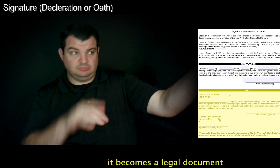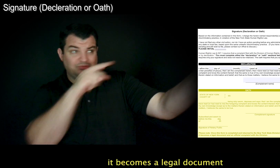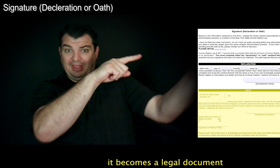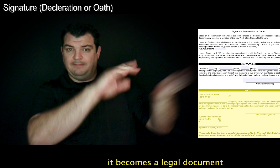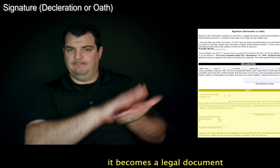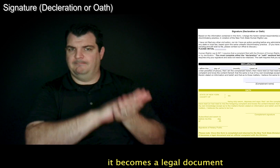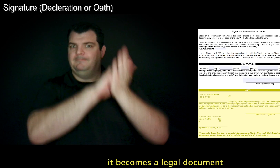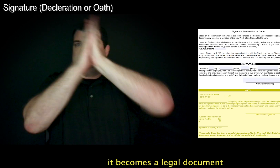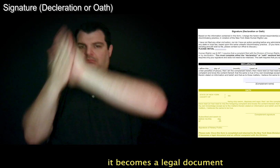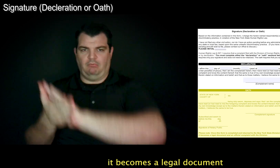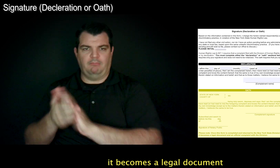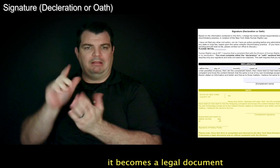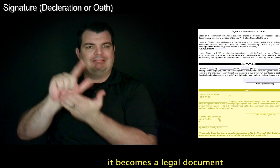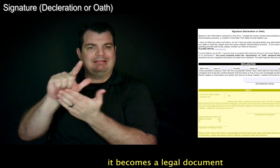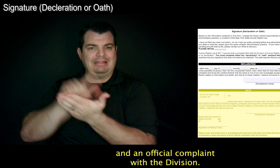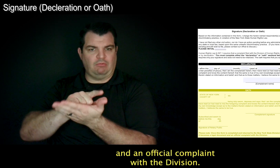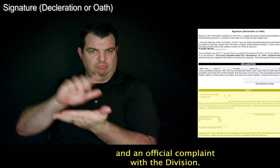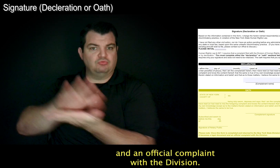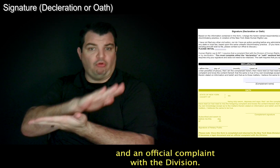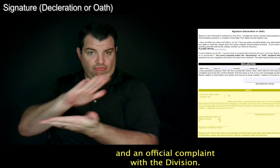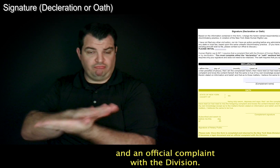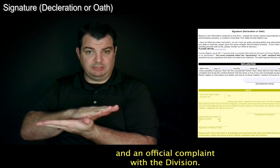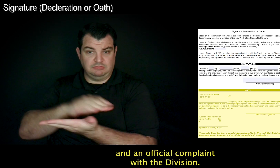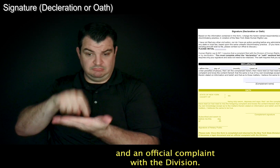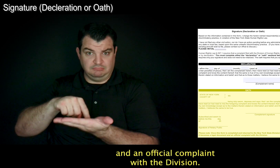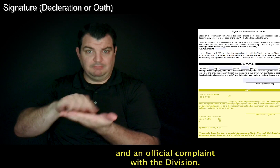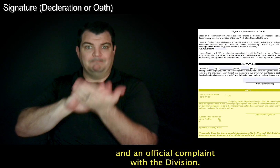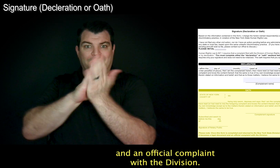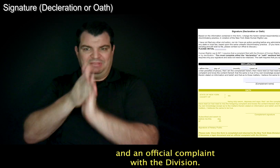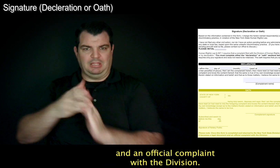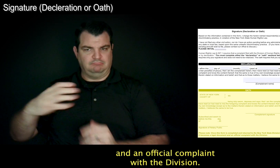it becomes a legal document and an official complaint with the Division.